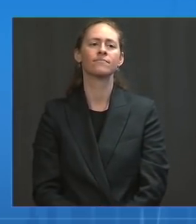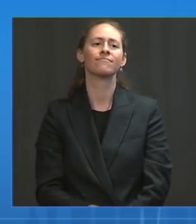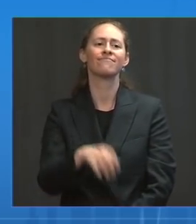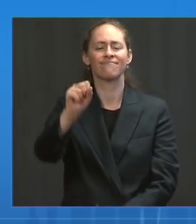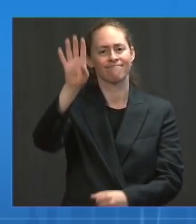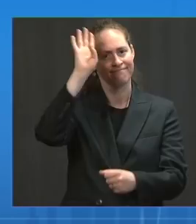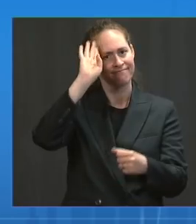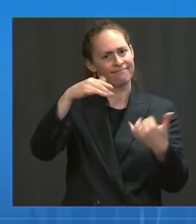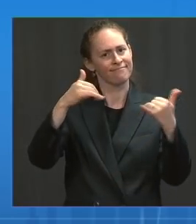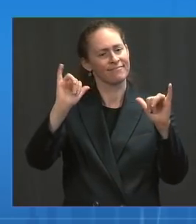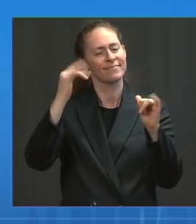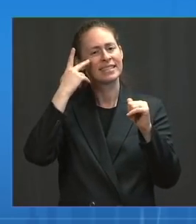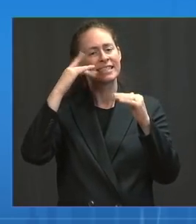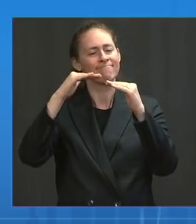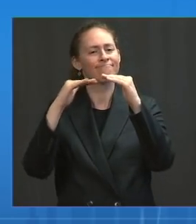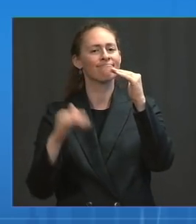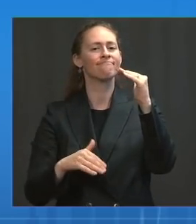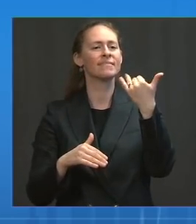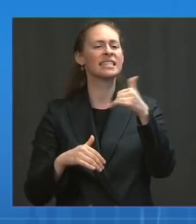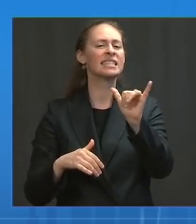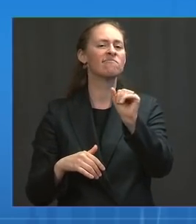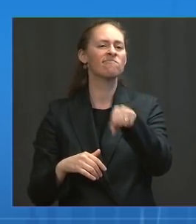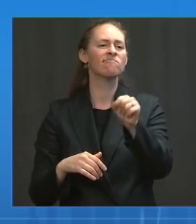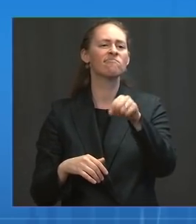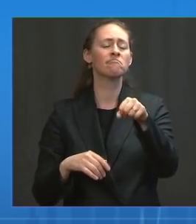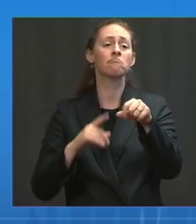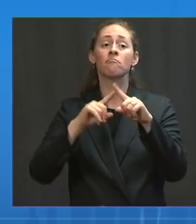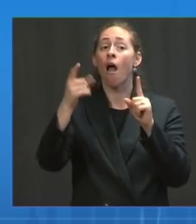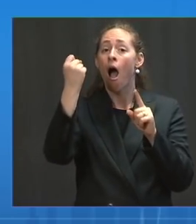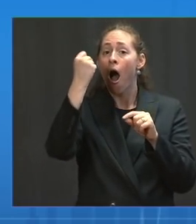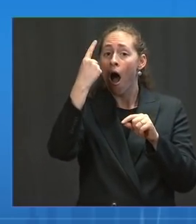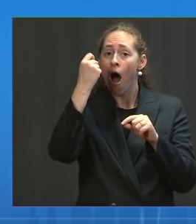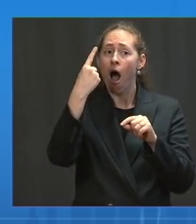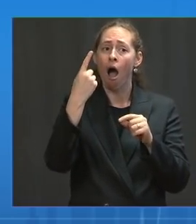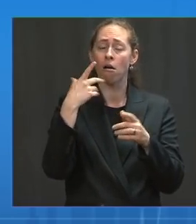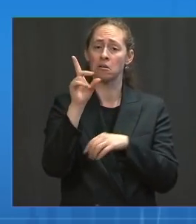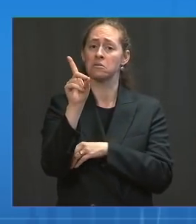but still the data indicate the majority of individuals